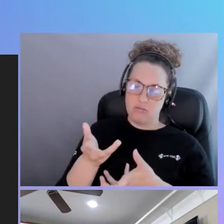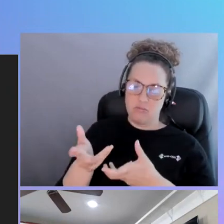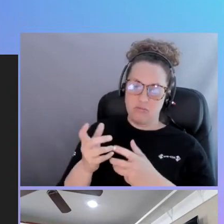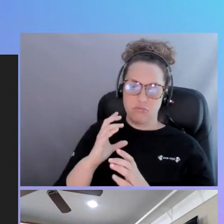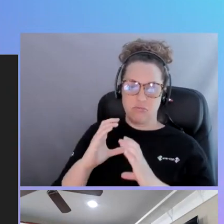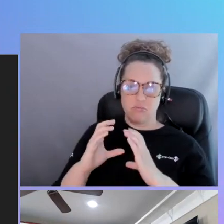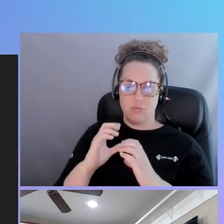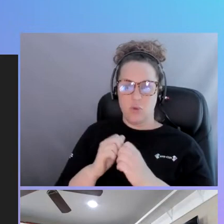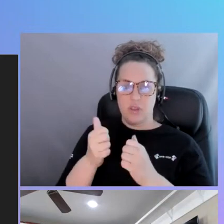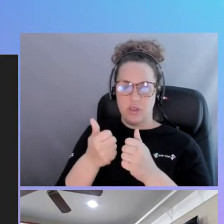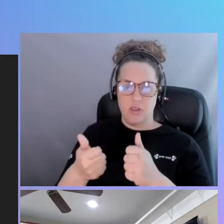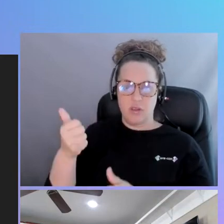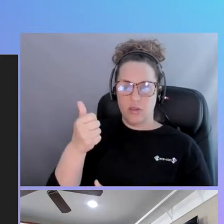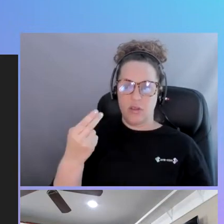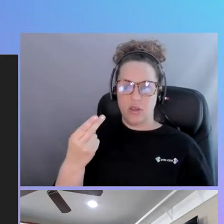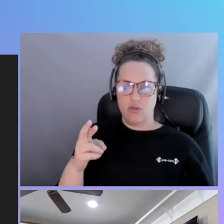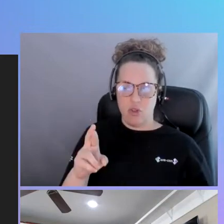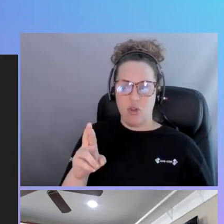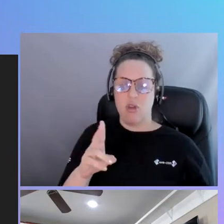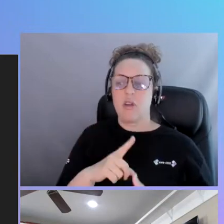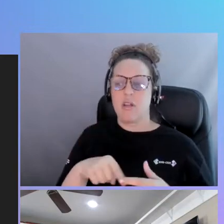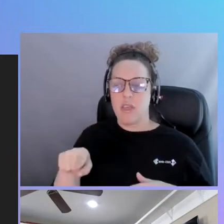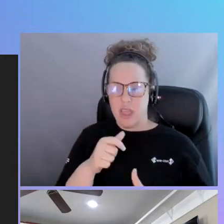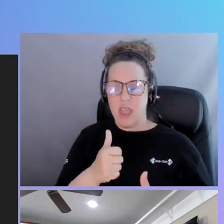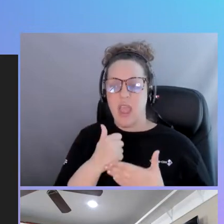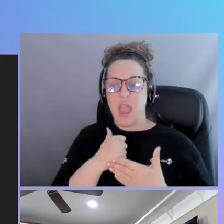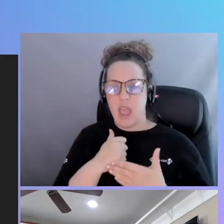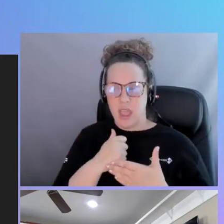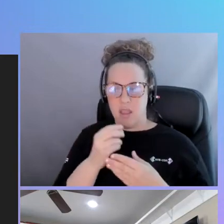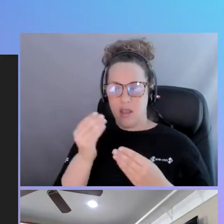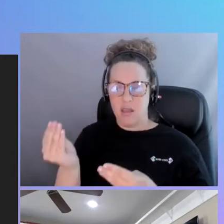with your head of HR. They can help carry that message to the